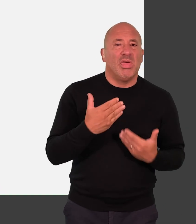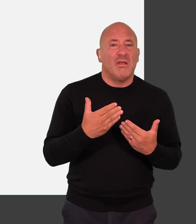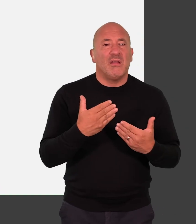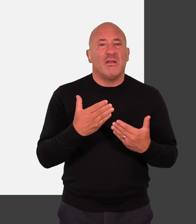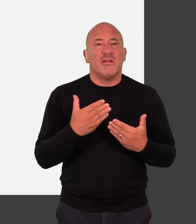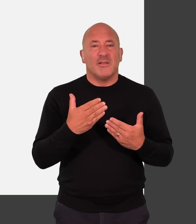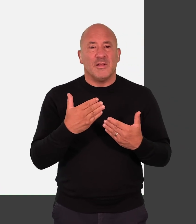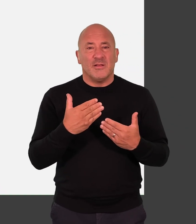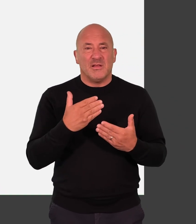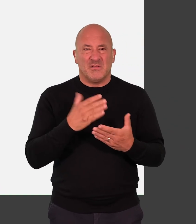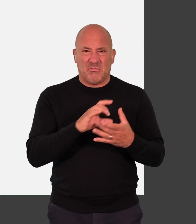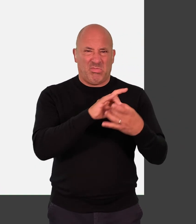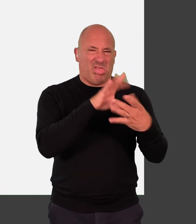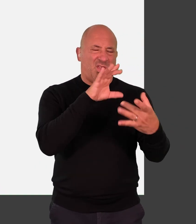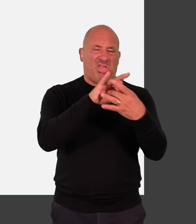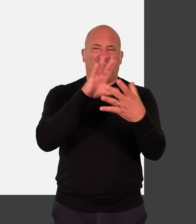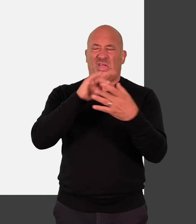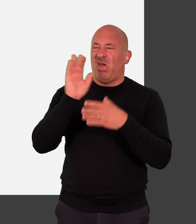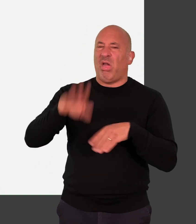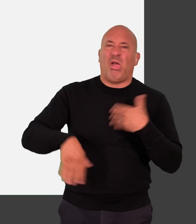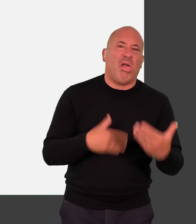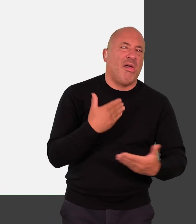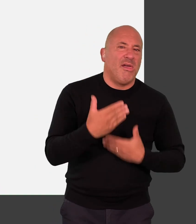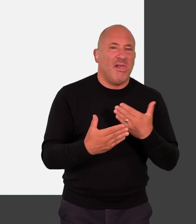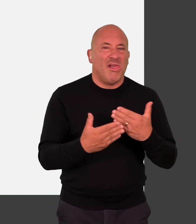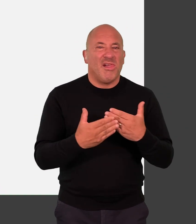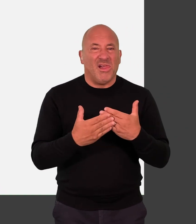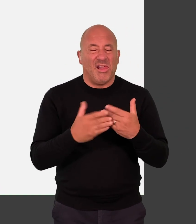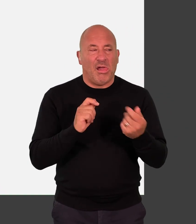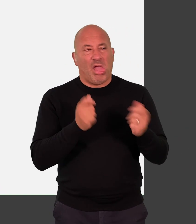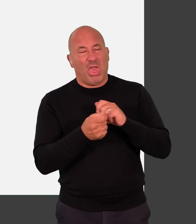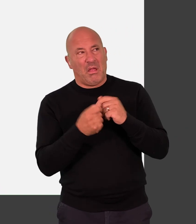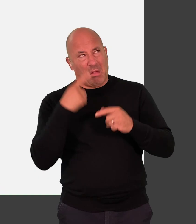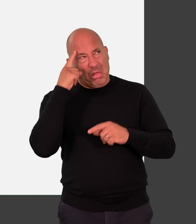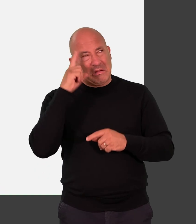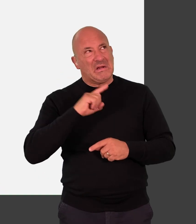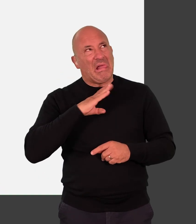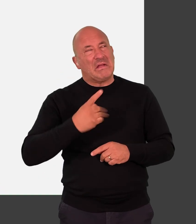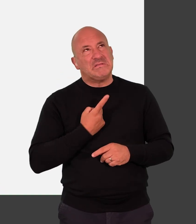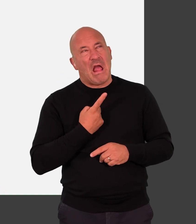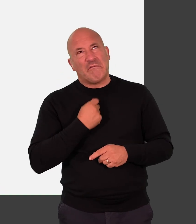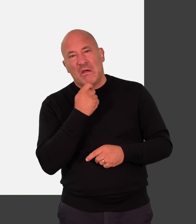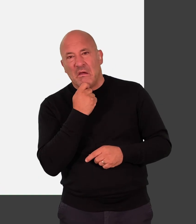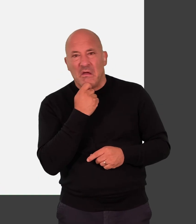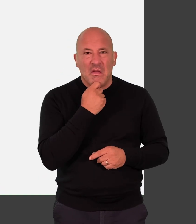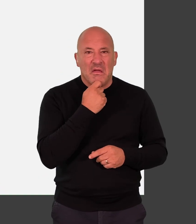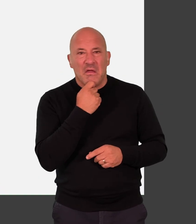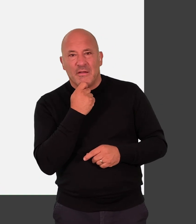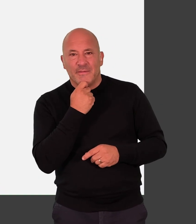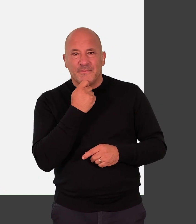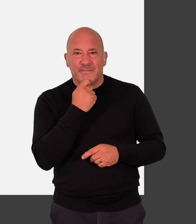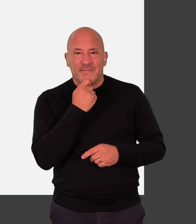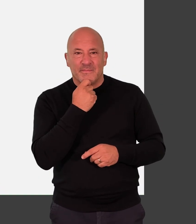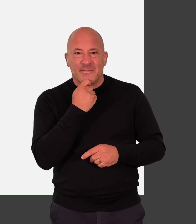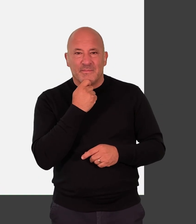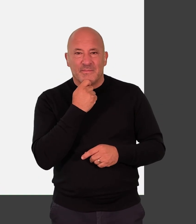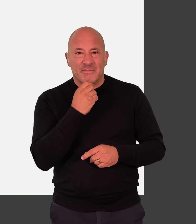When the amount of active genuine self becomes insignificant and discardable, suicide is an option.